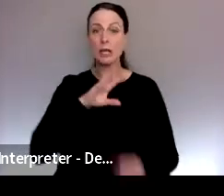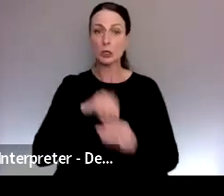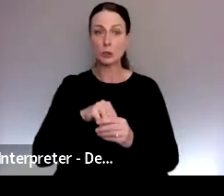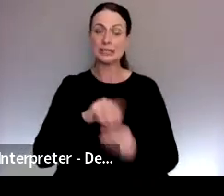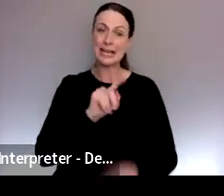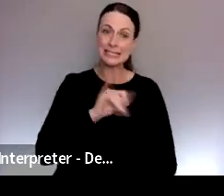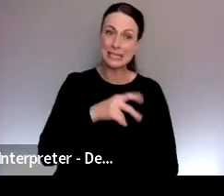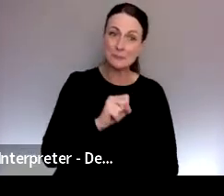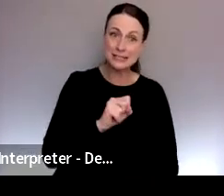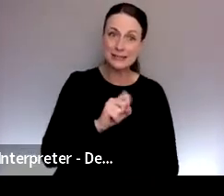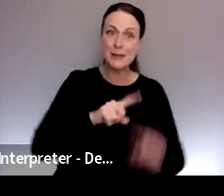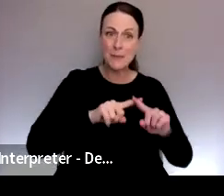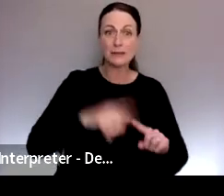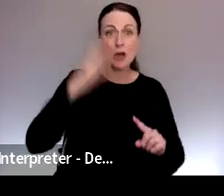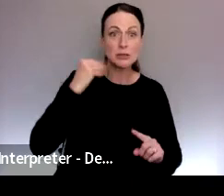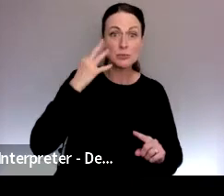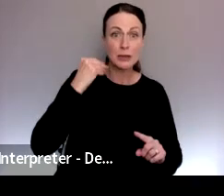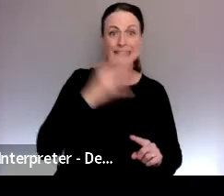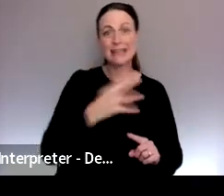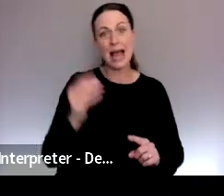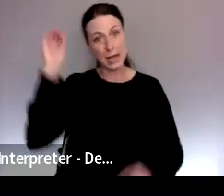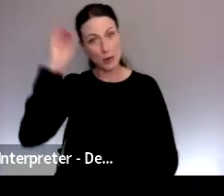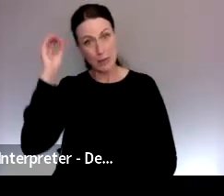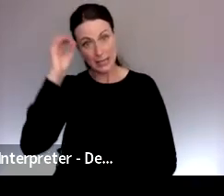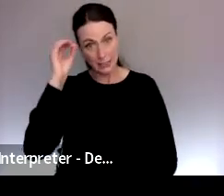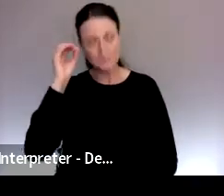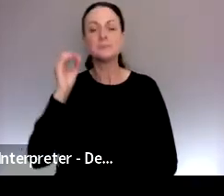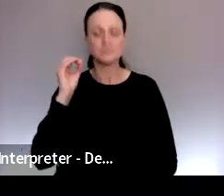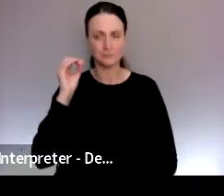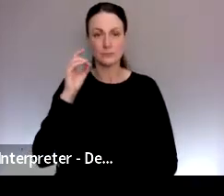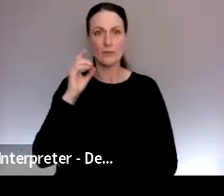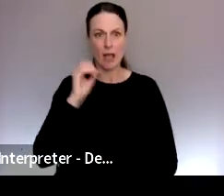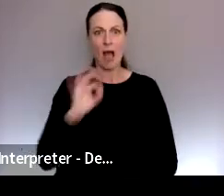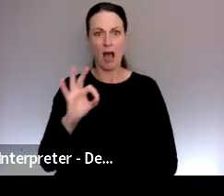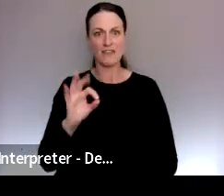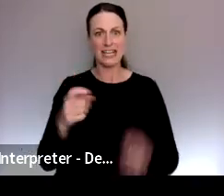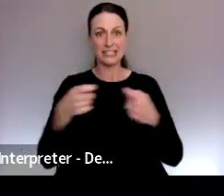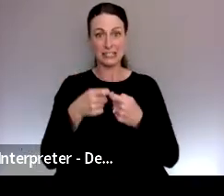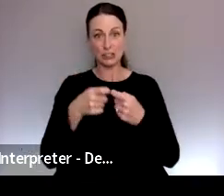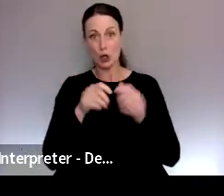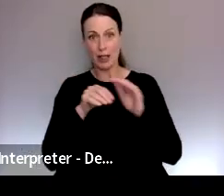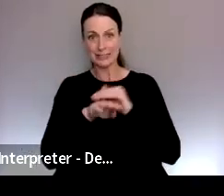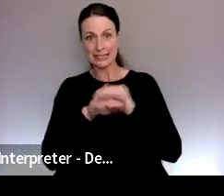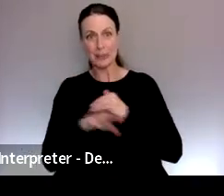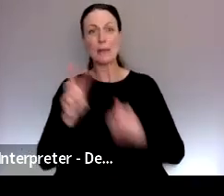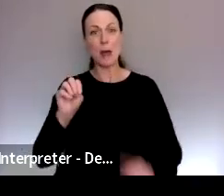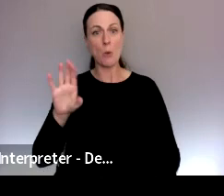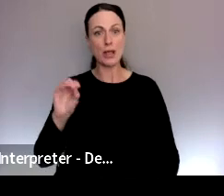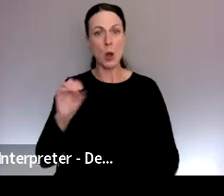includes tips based upon the experiences and opinions of digital accessibility by WeCo staff